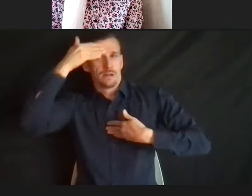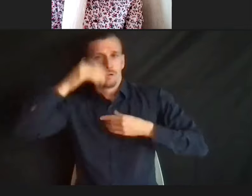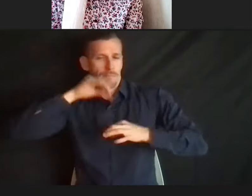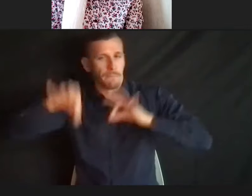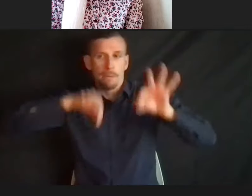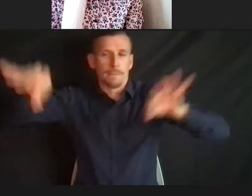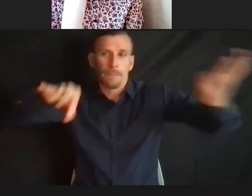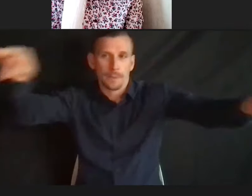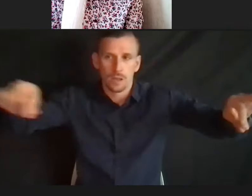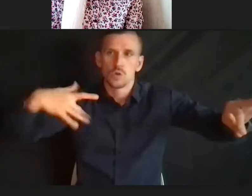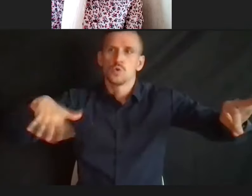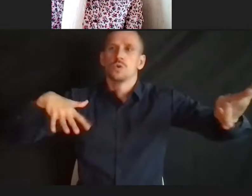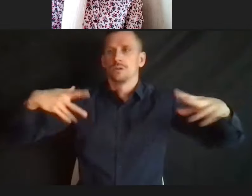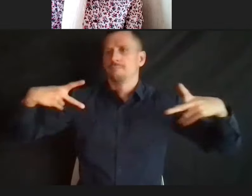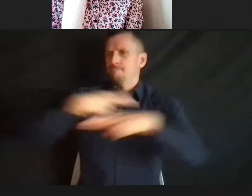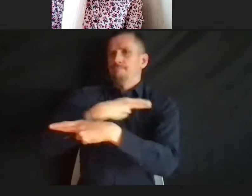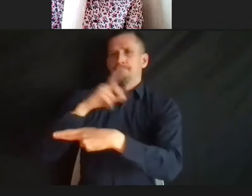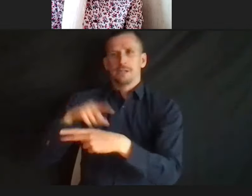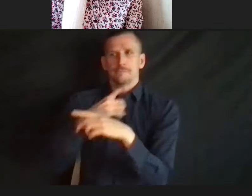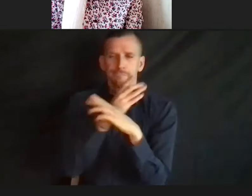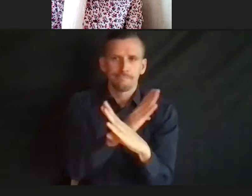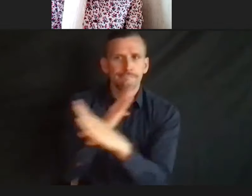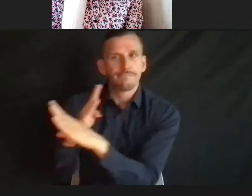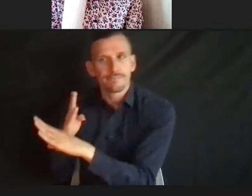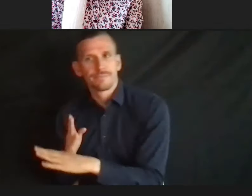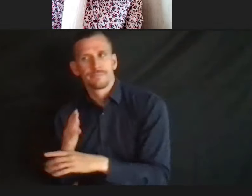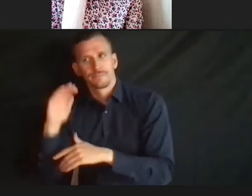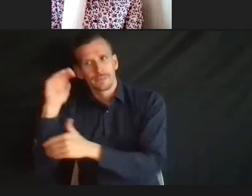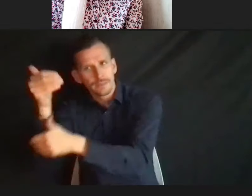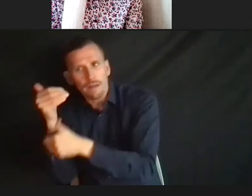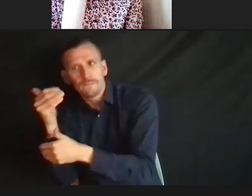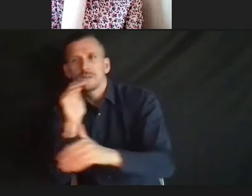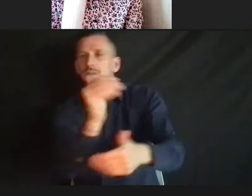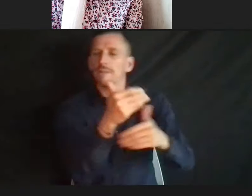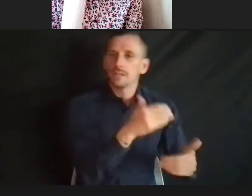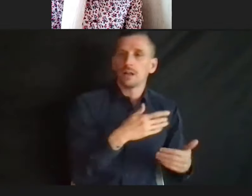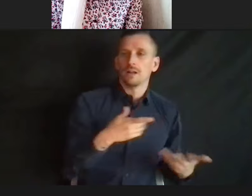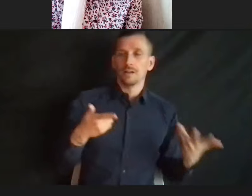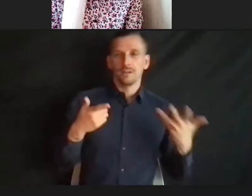particularly relevant for Small Island States with limited institutional capacity is to take regional